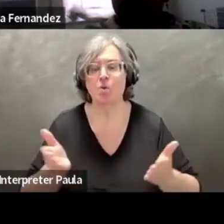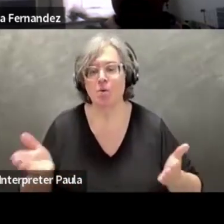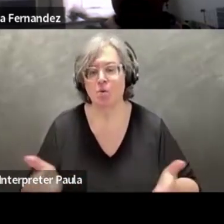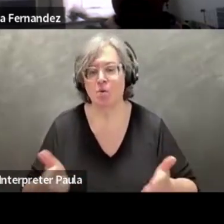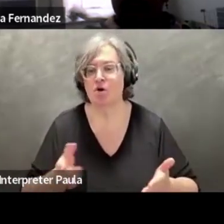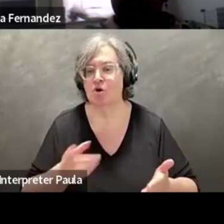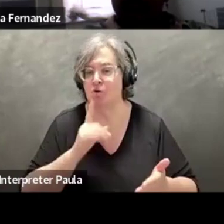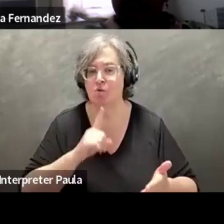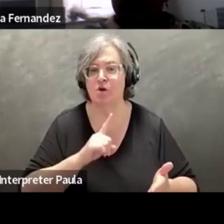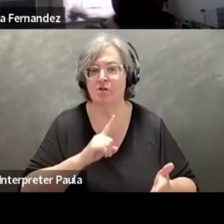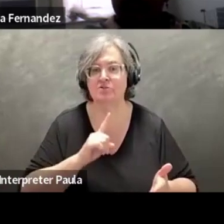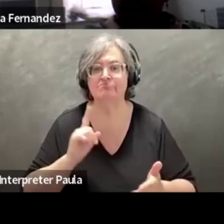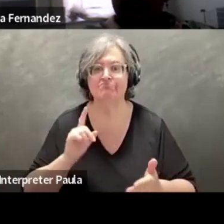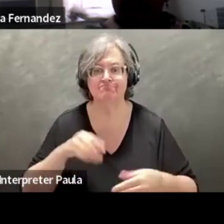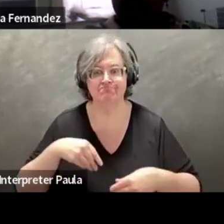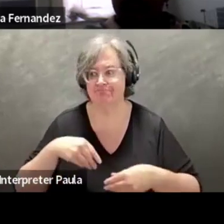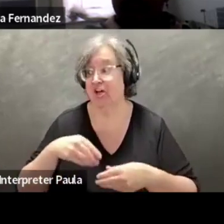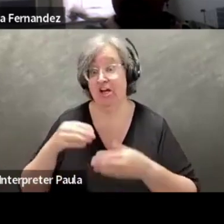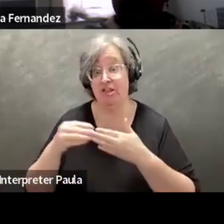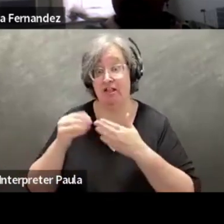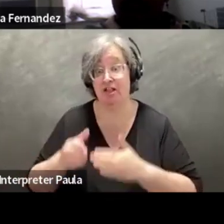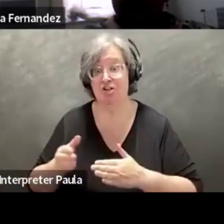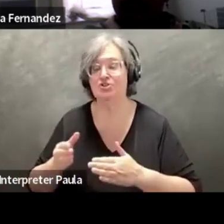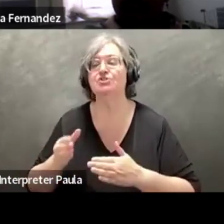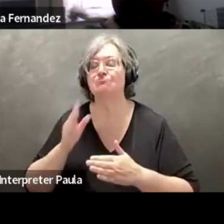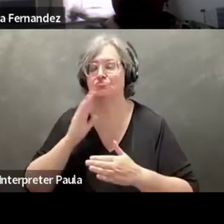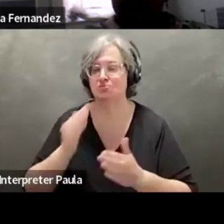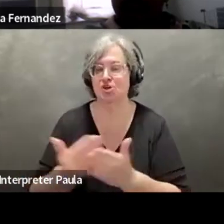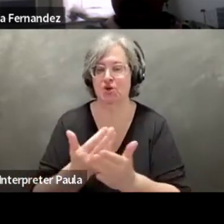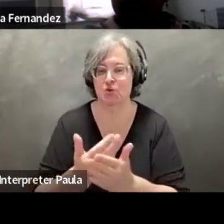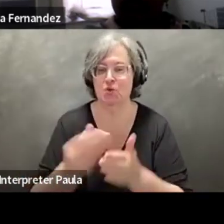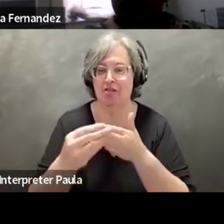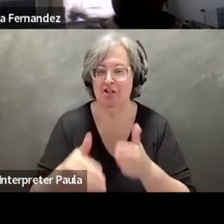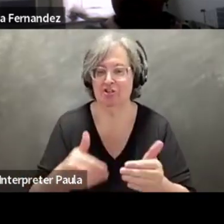torch of leadership and work as as time goes on. Thank you. So